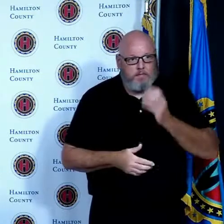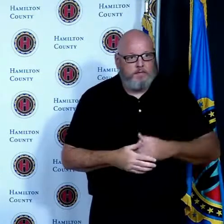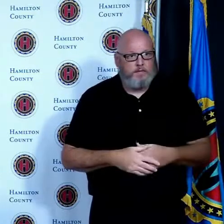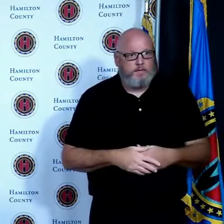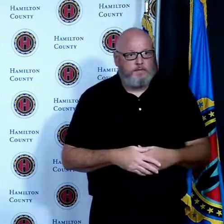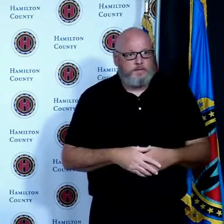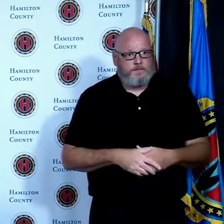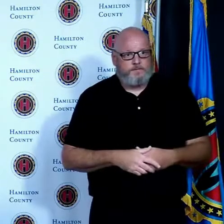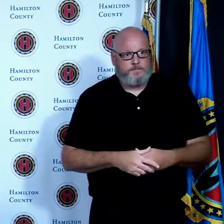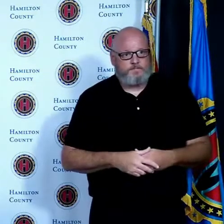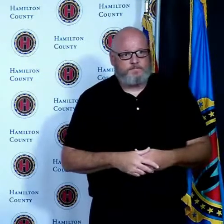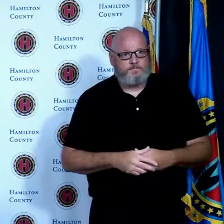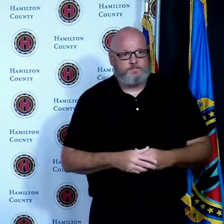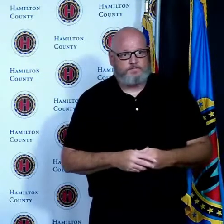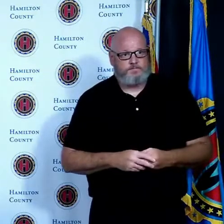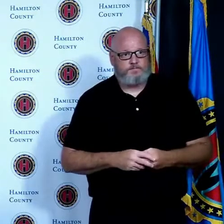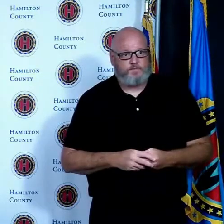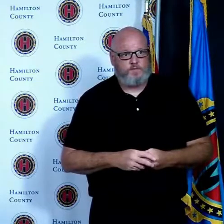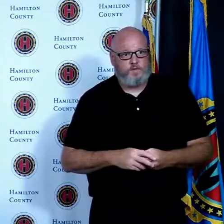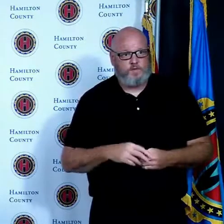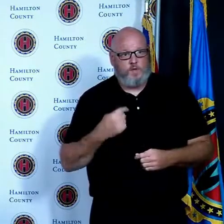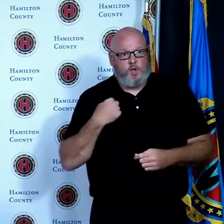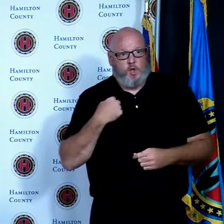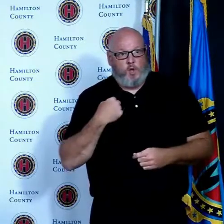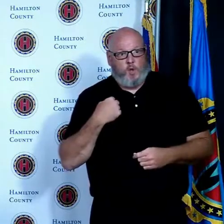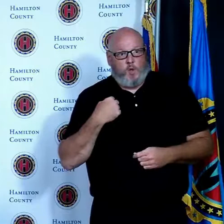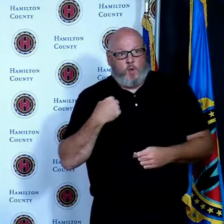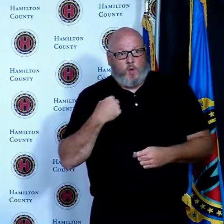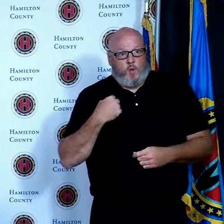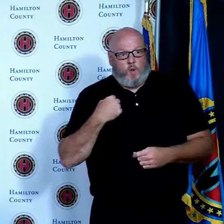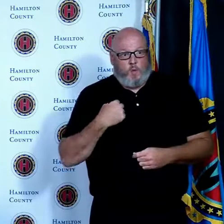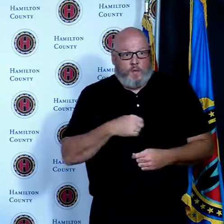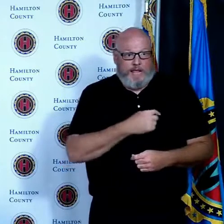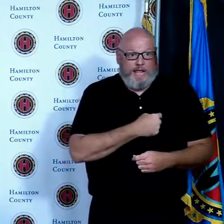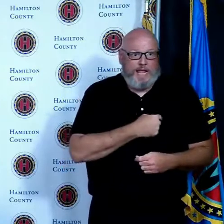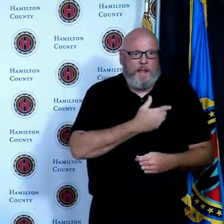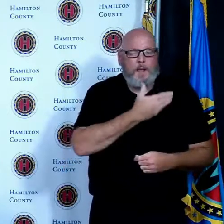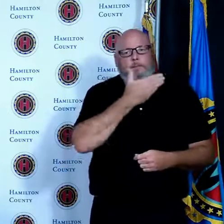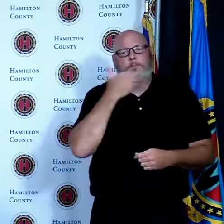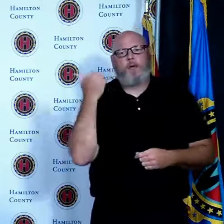are trying to better understand some of these congregate settings where